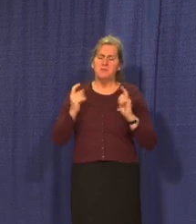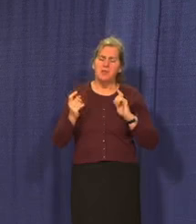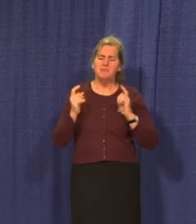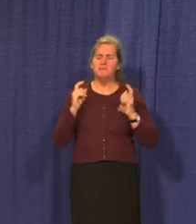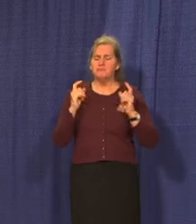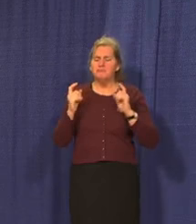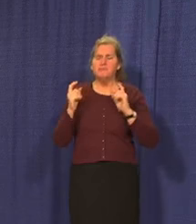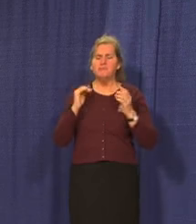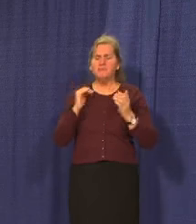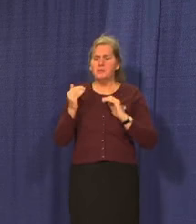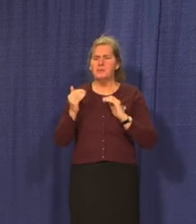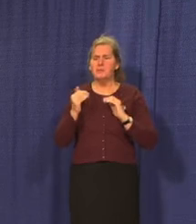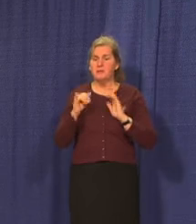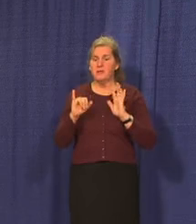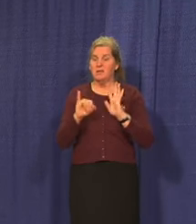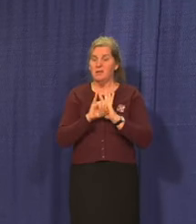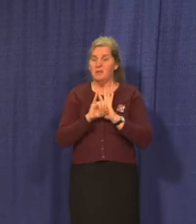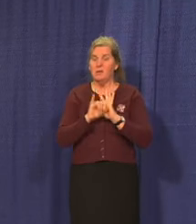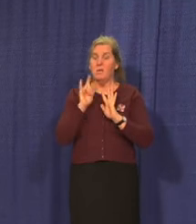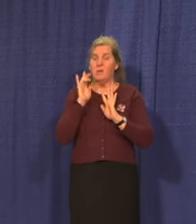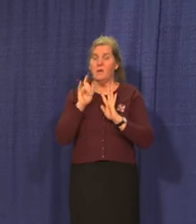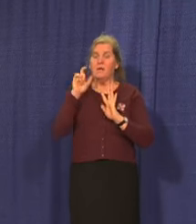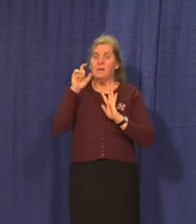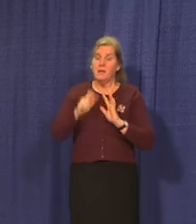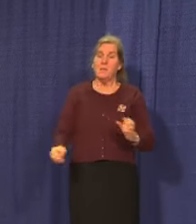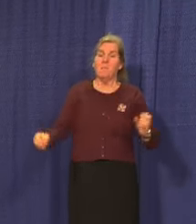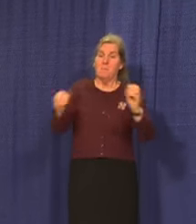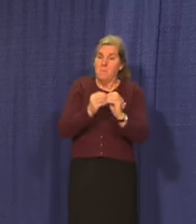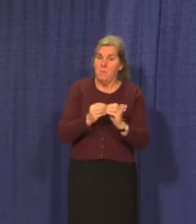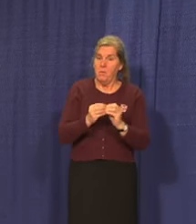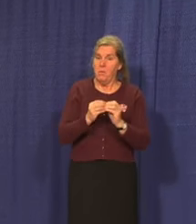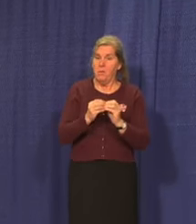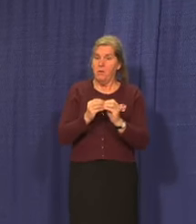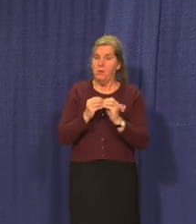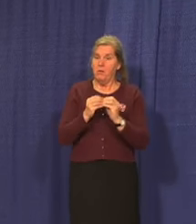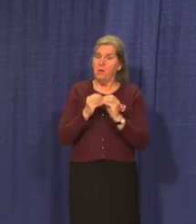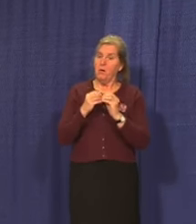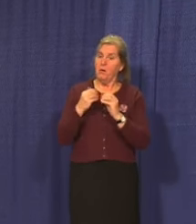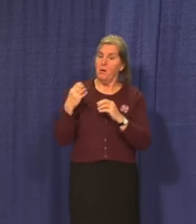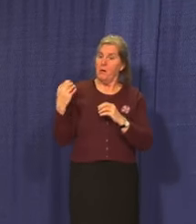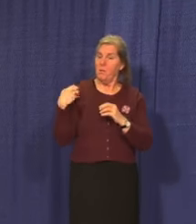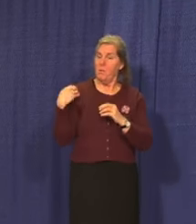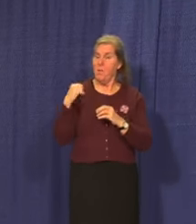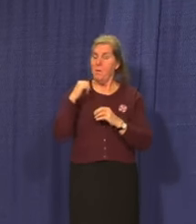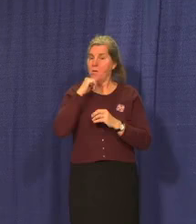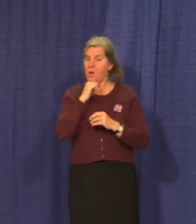DETERMINE WHETHER OR NOT THERE IS GOING TO BE MORE ENFORCEMENT BASED UPON PEOPLE NOT DOING WHAT